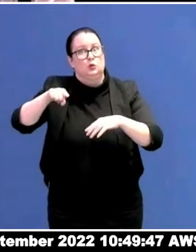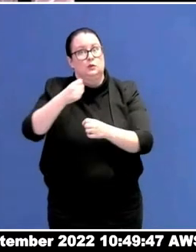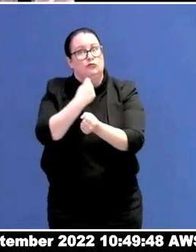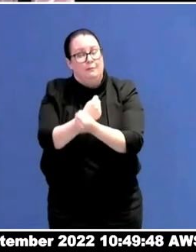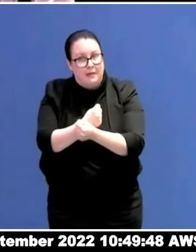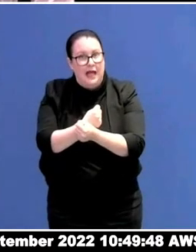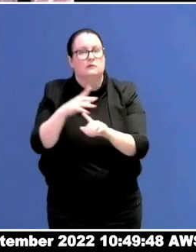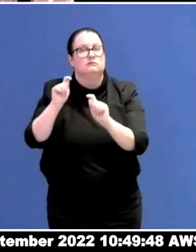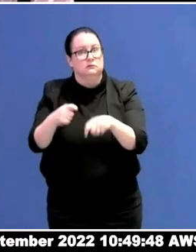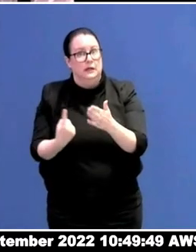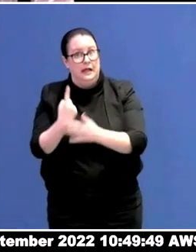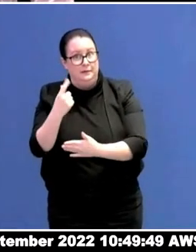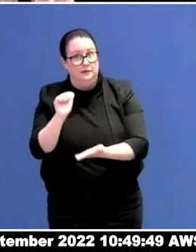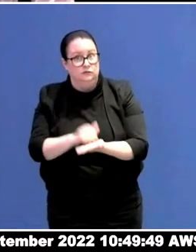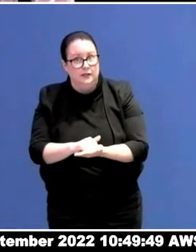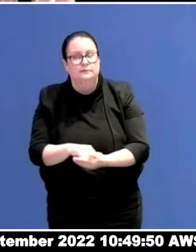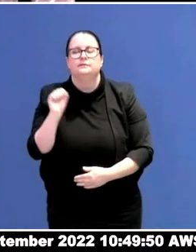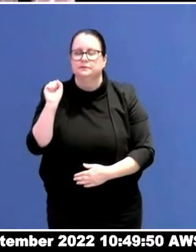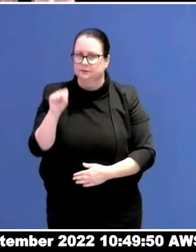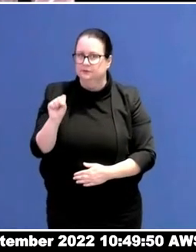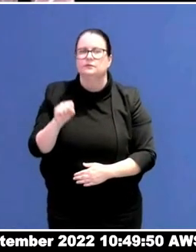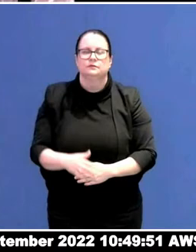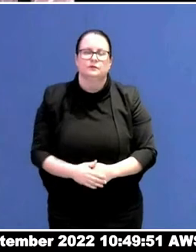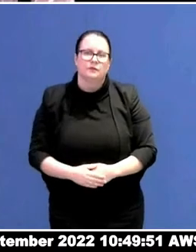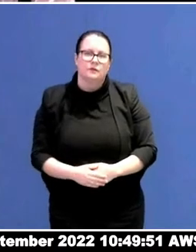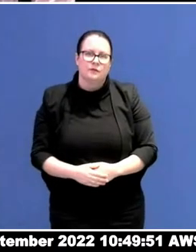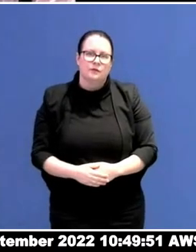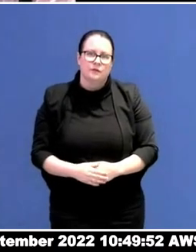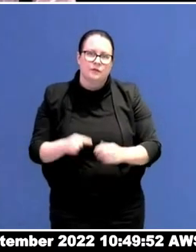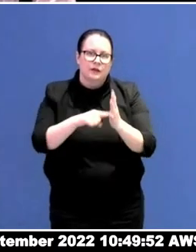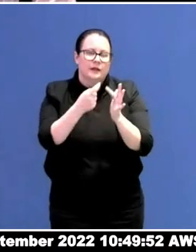Yes. Thank you. Terry, thank you very much for the evidence.